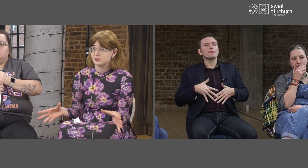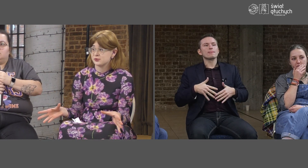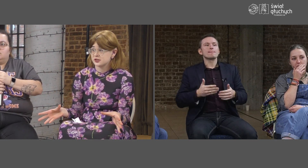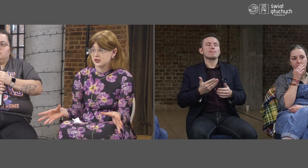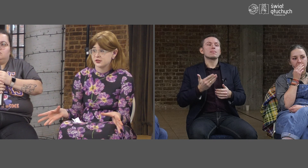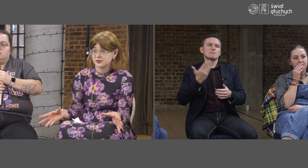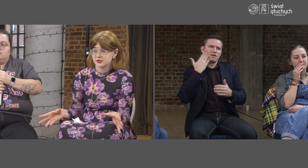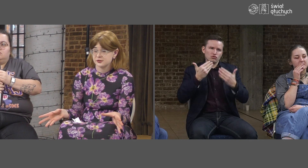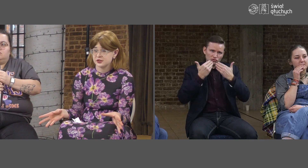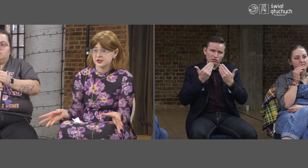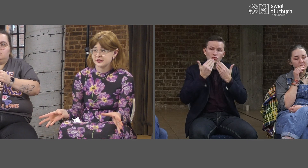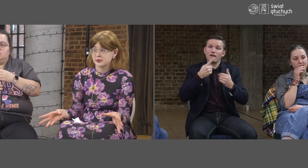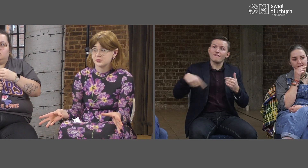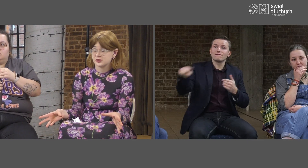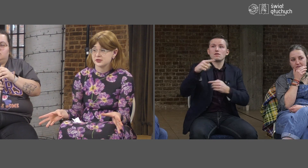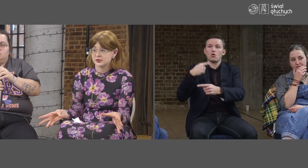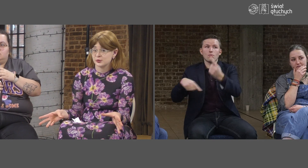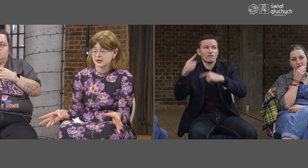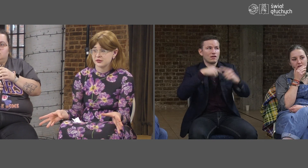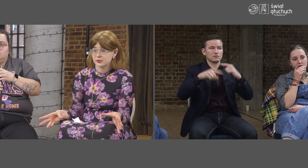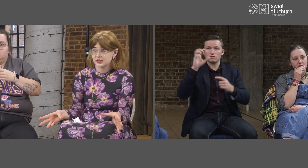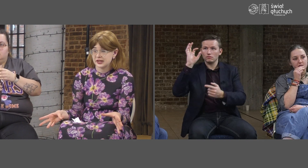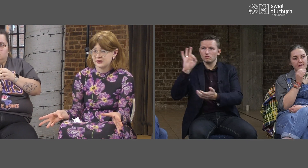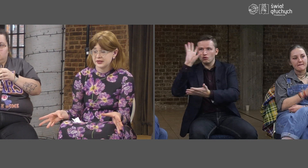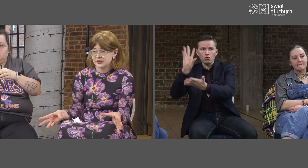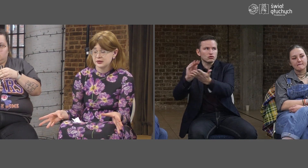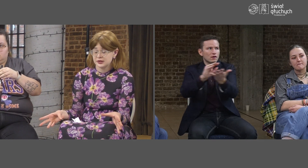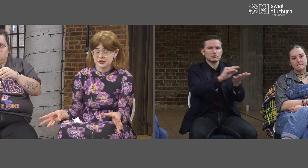that you are sharing your experiences because they are so unique.